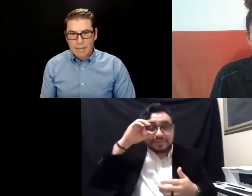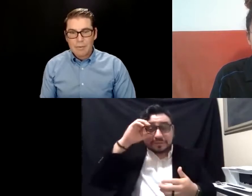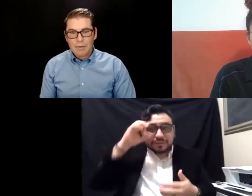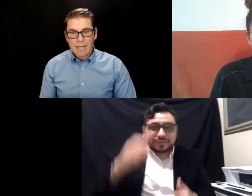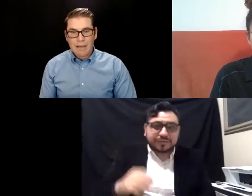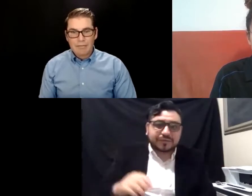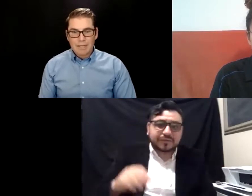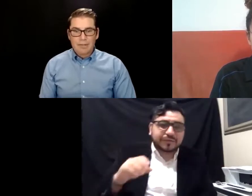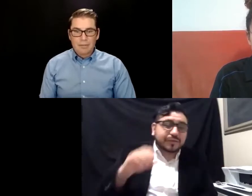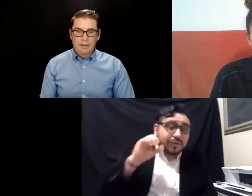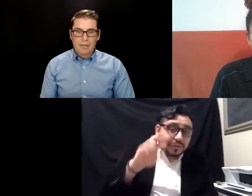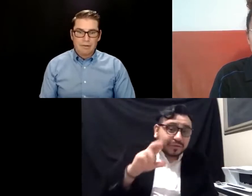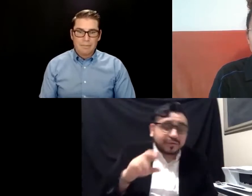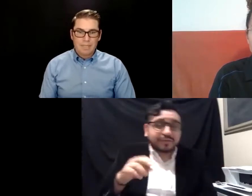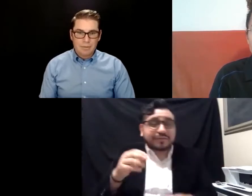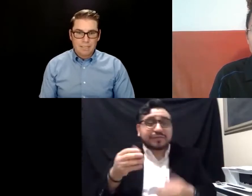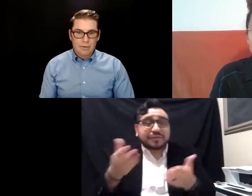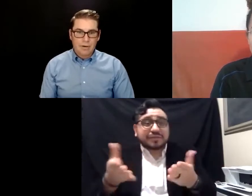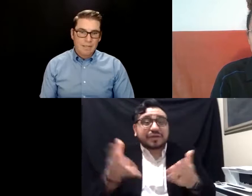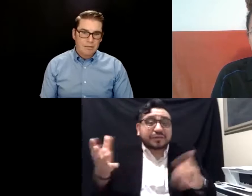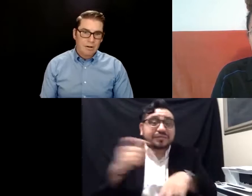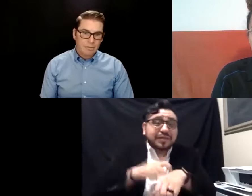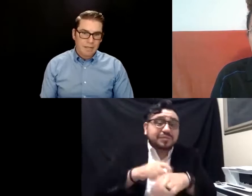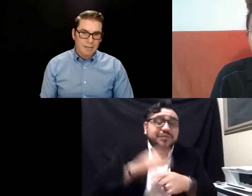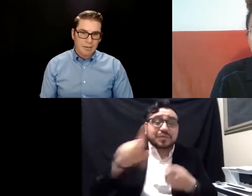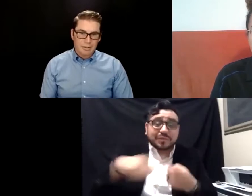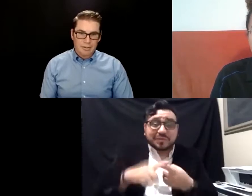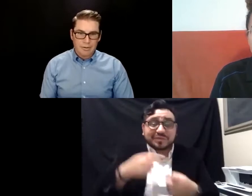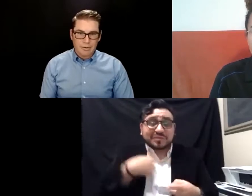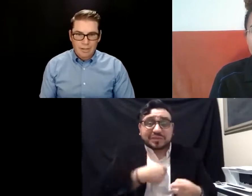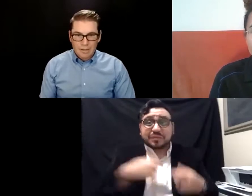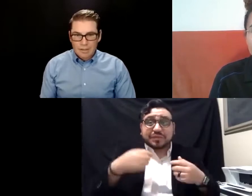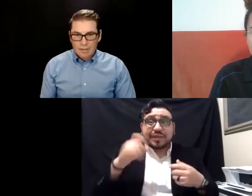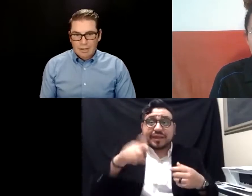And we wouldn't have an interpreter in a group situation, or it'd be a struggle for the interpreter,